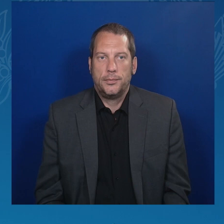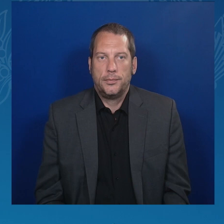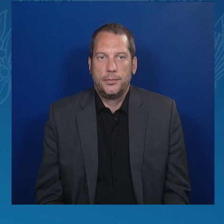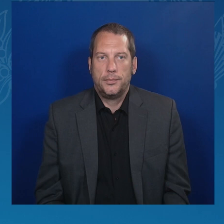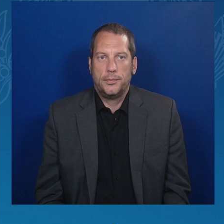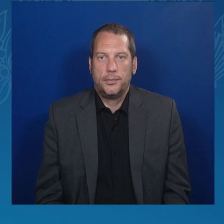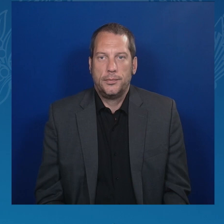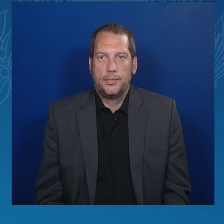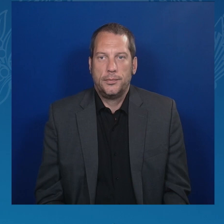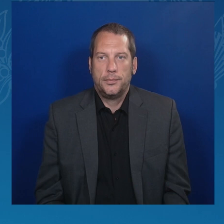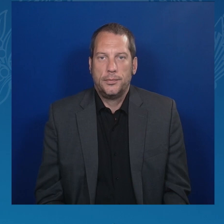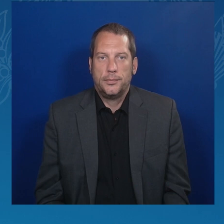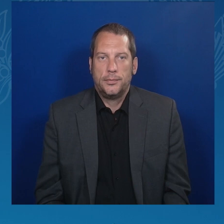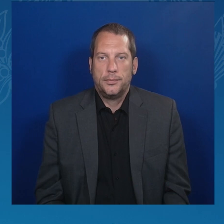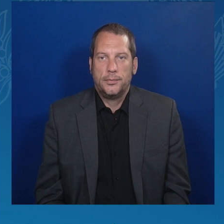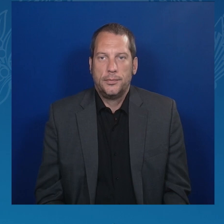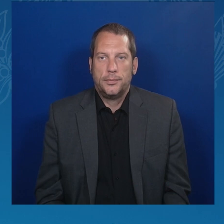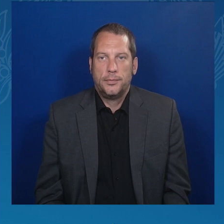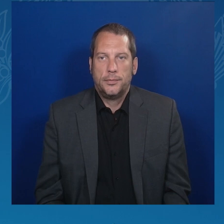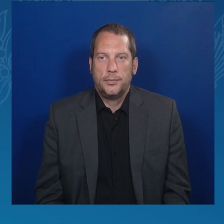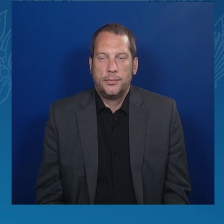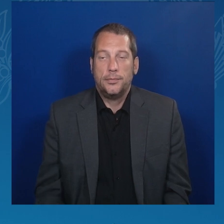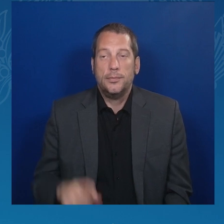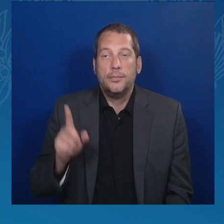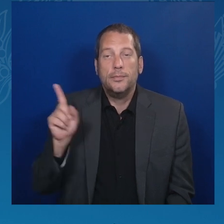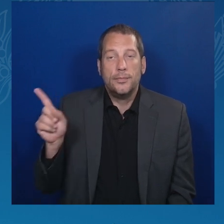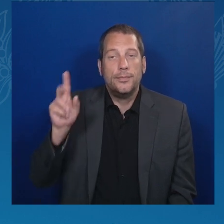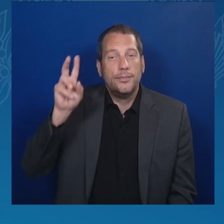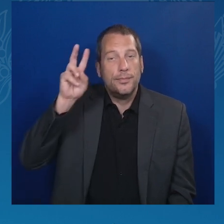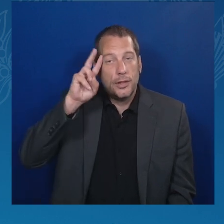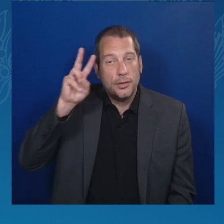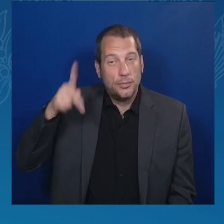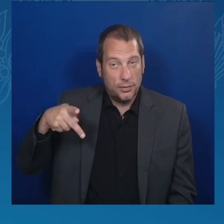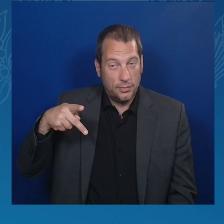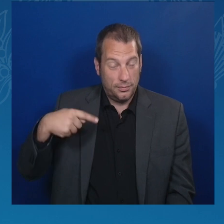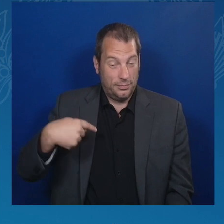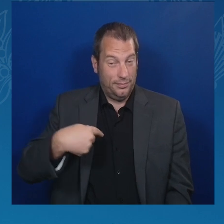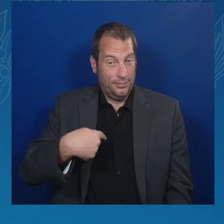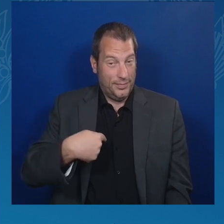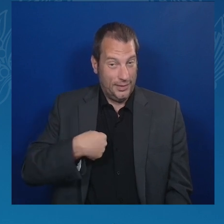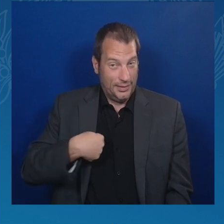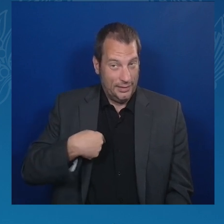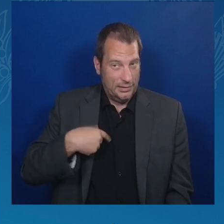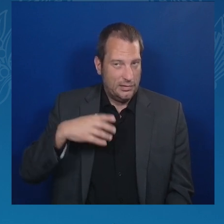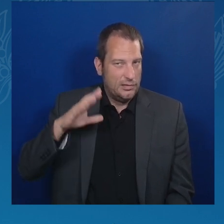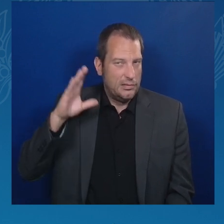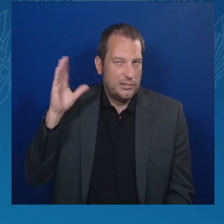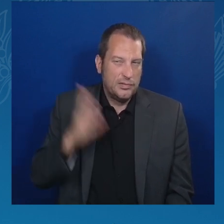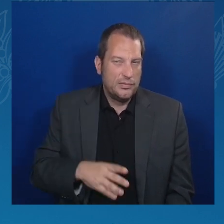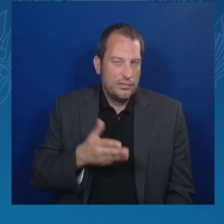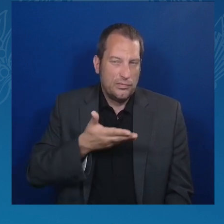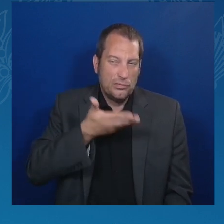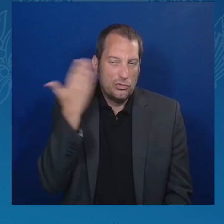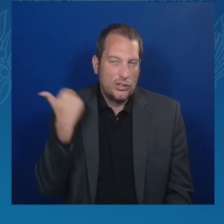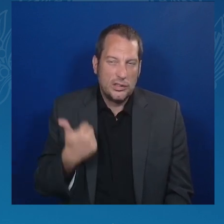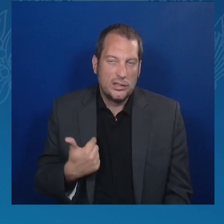The Vice President -- and I will never forget this -- when we were fighting for our new contract,